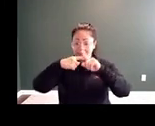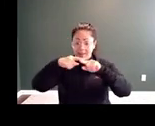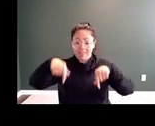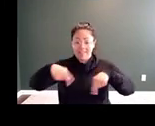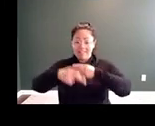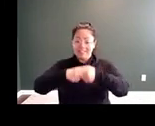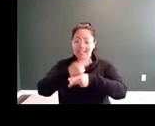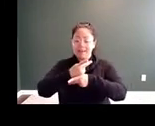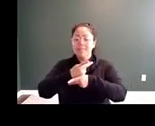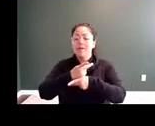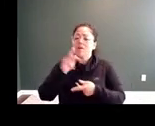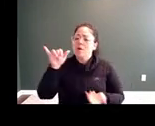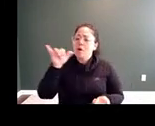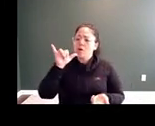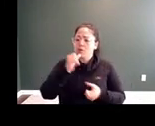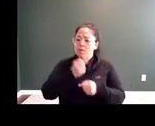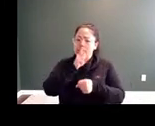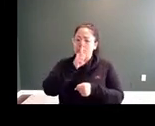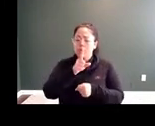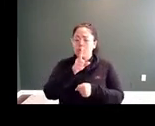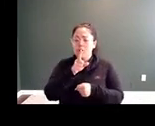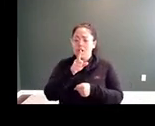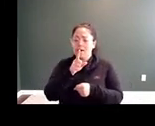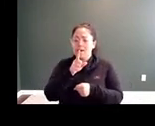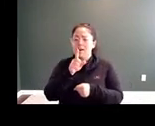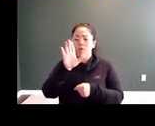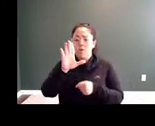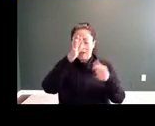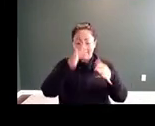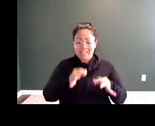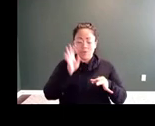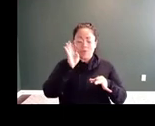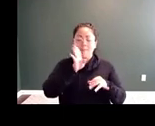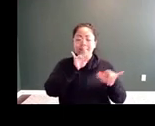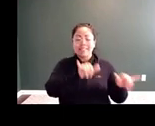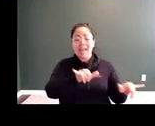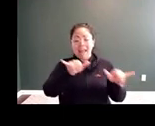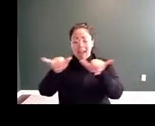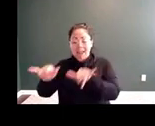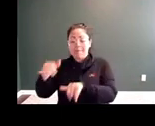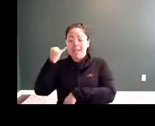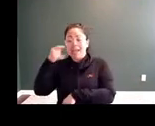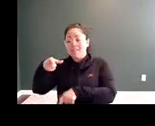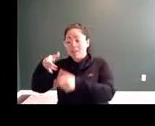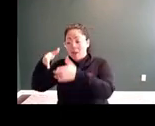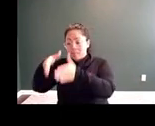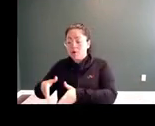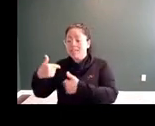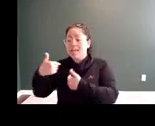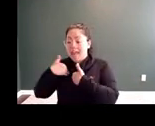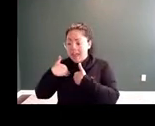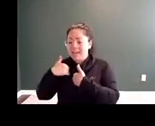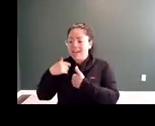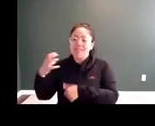also make sure would you make that same decision if someone had a really thick American regional accent?